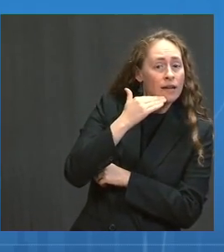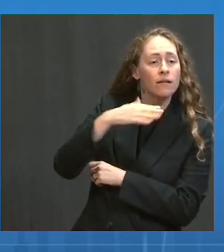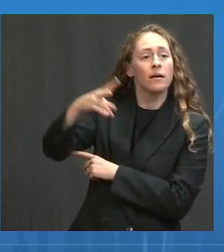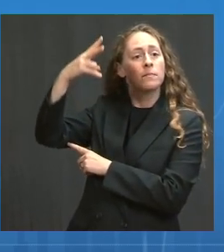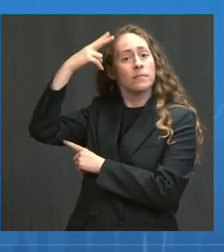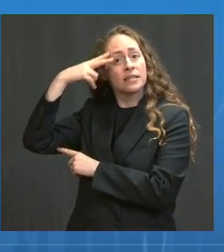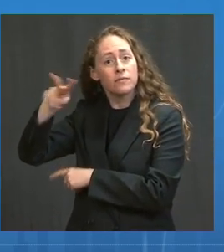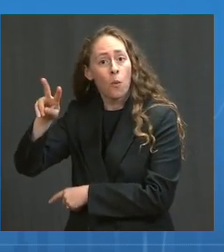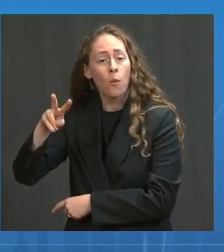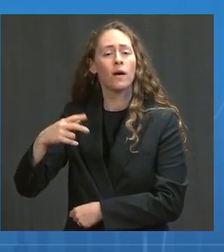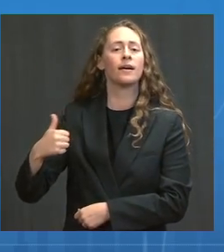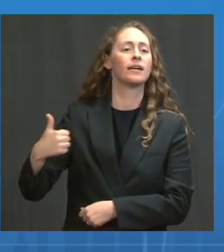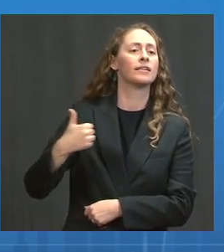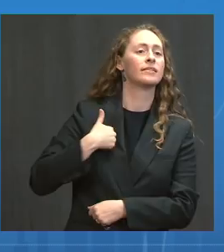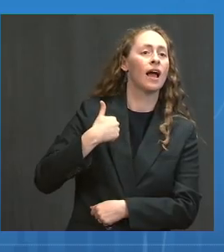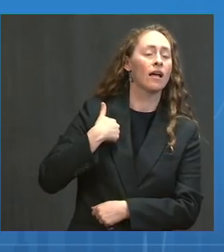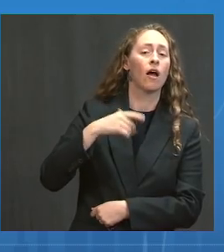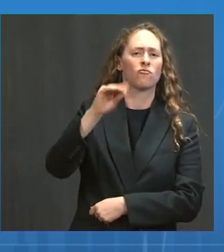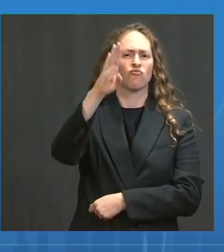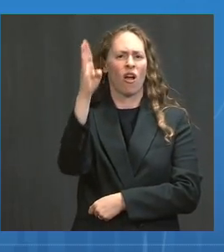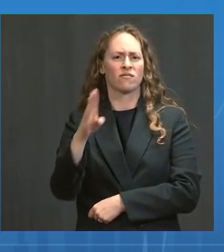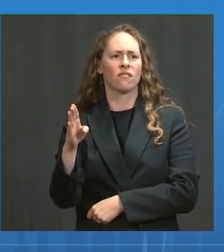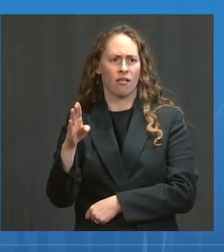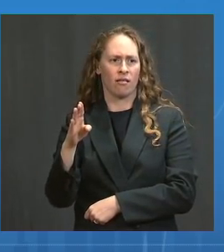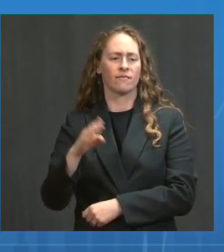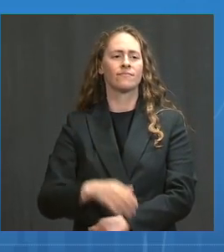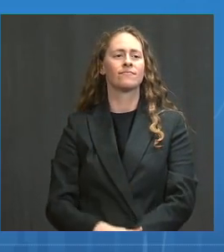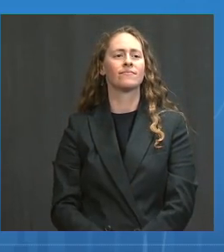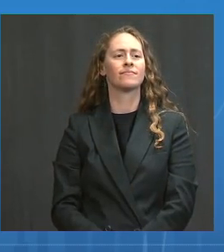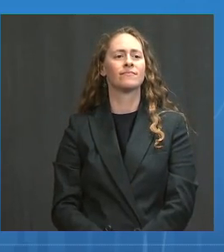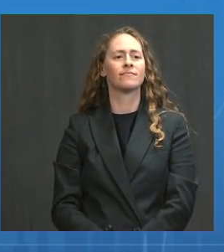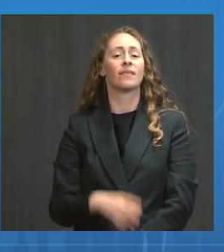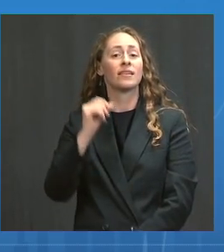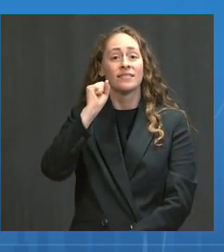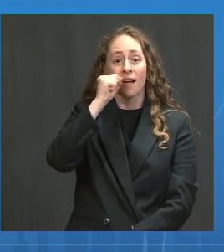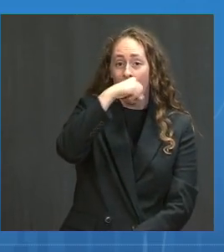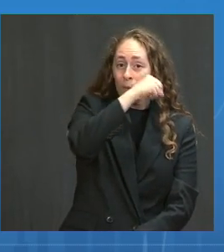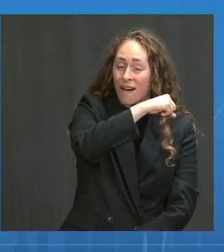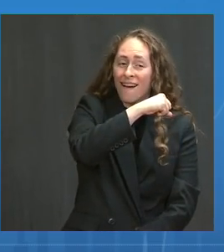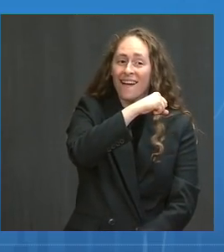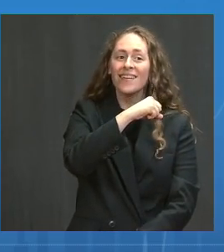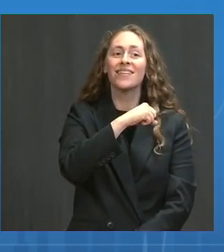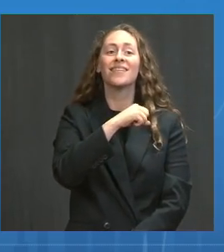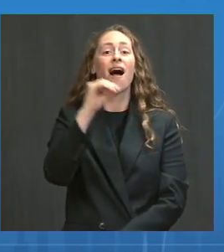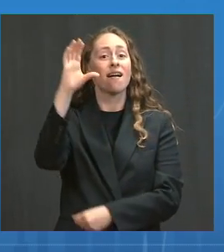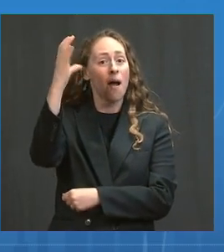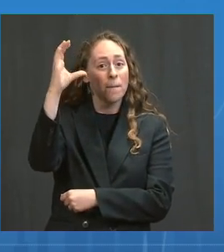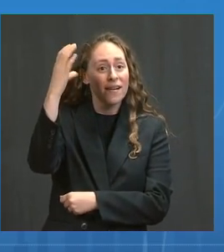Brazil, Taiwan, Honduras, Colombia, Pakistan, Peru,